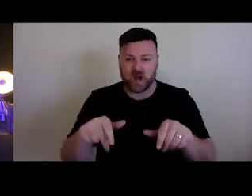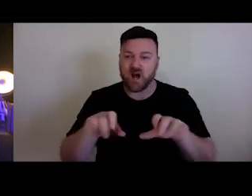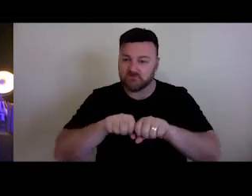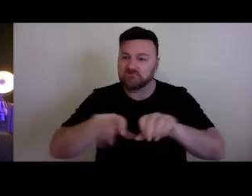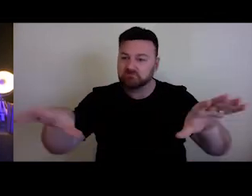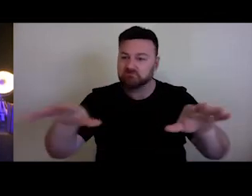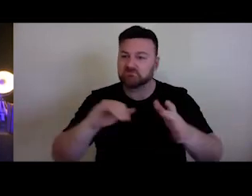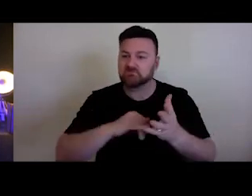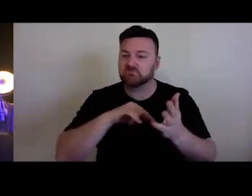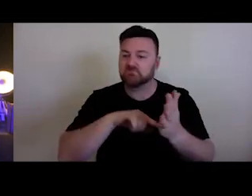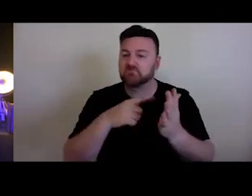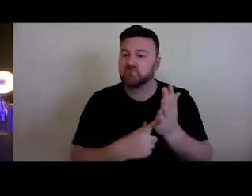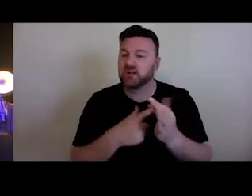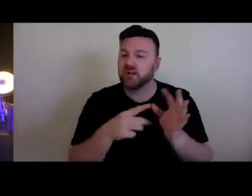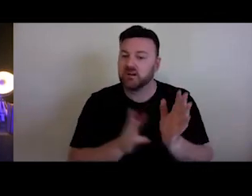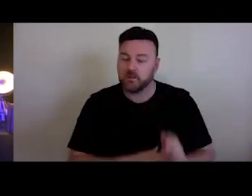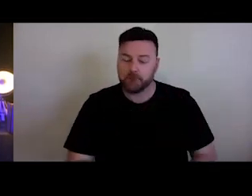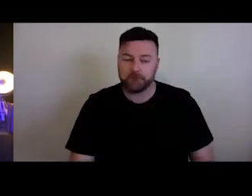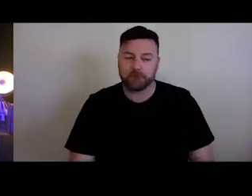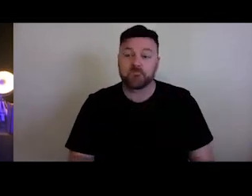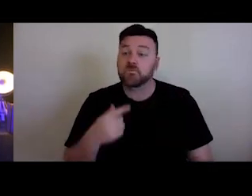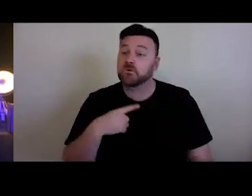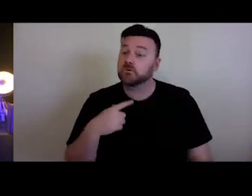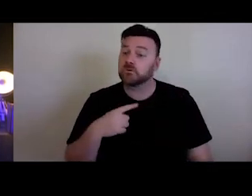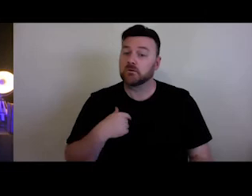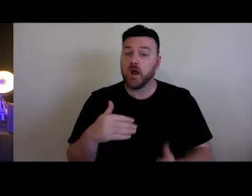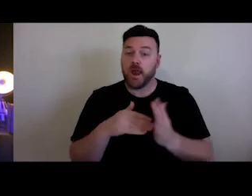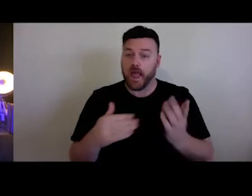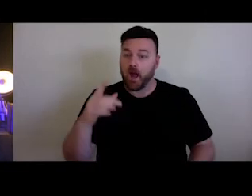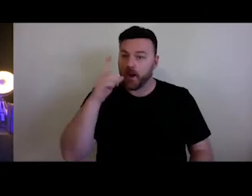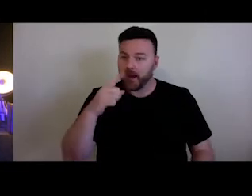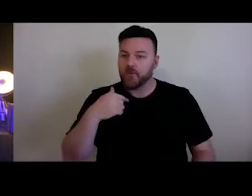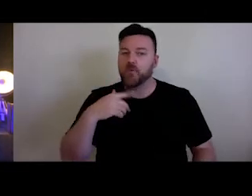main one is that people are now a lot more receptive to streaming. The